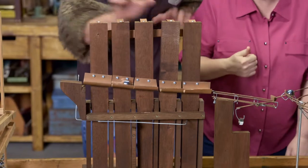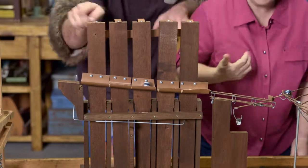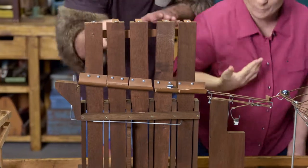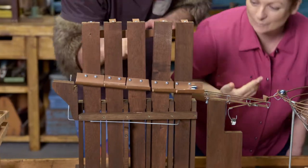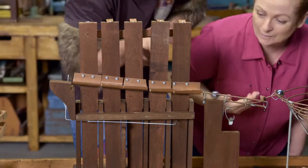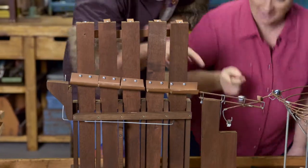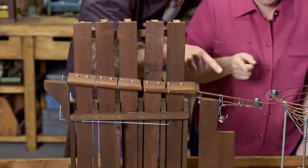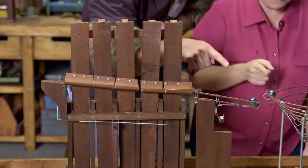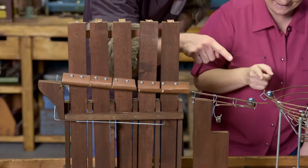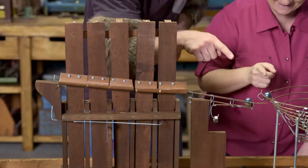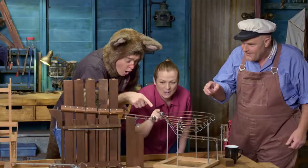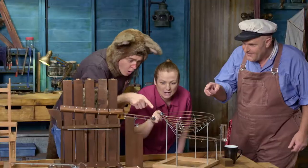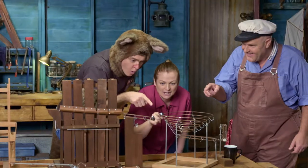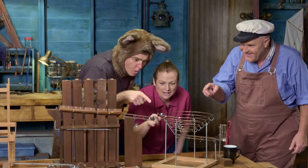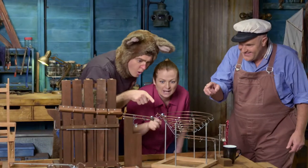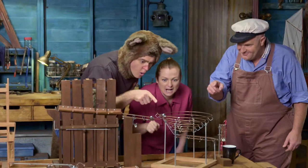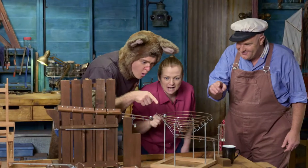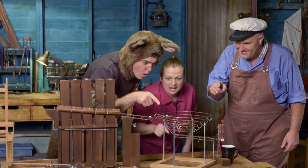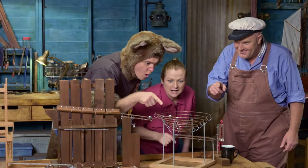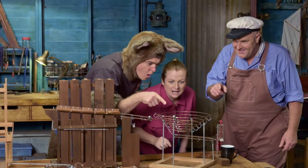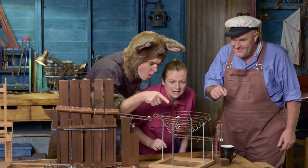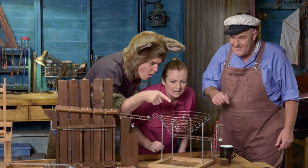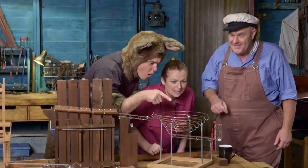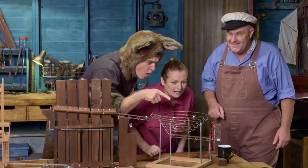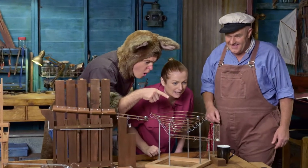Oh! Oh! Ooh!